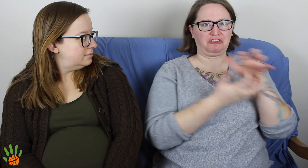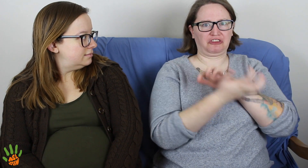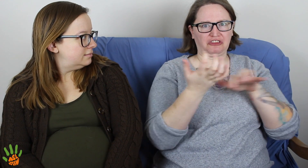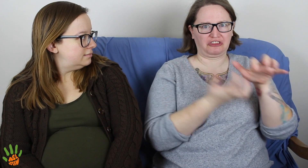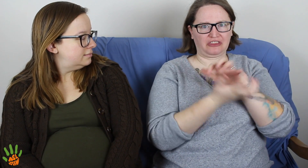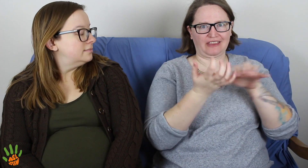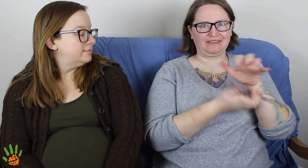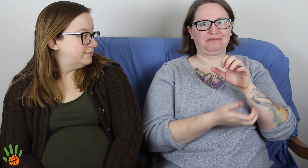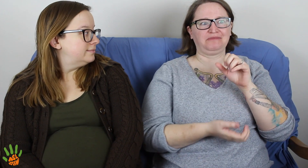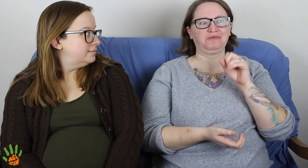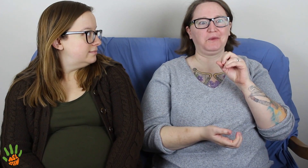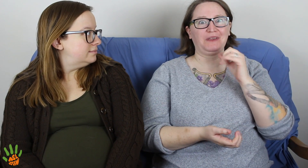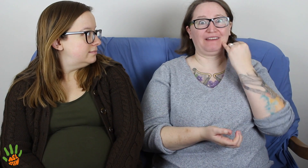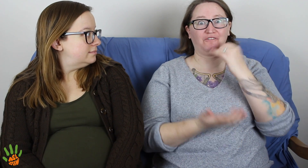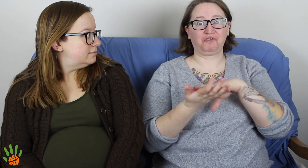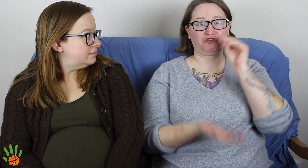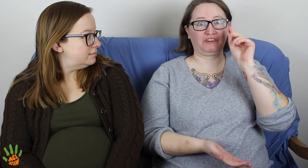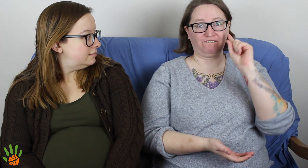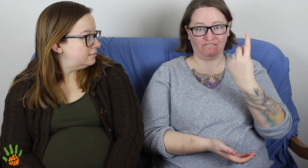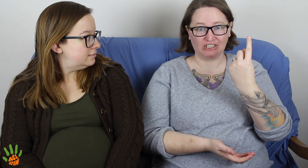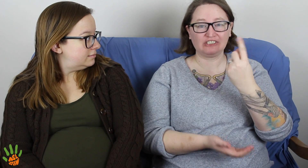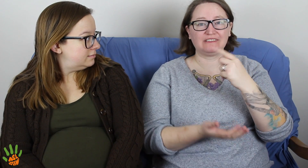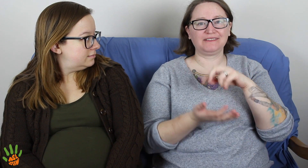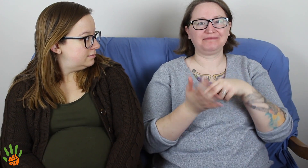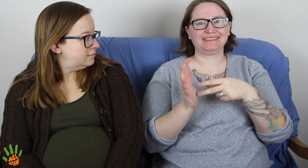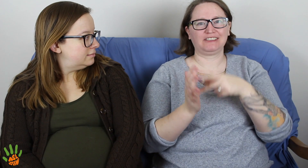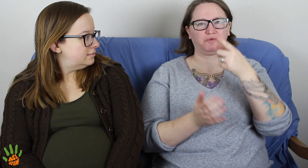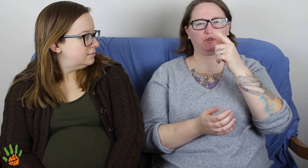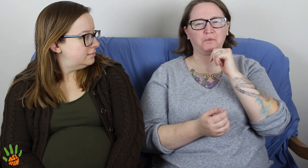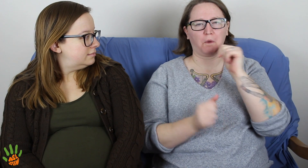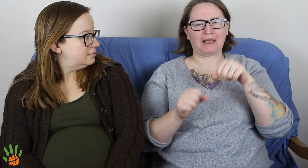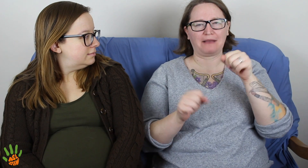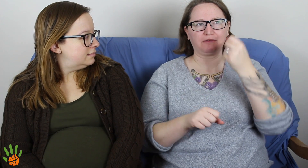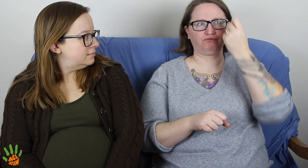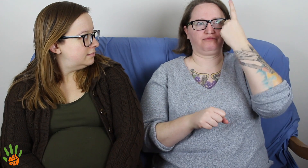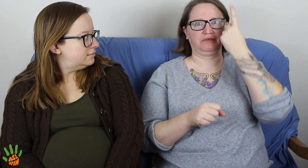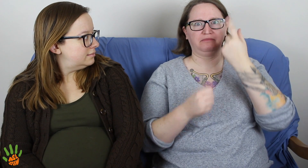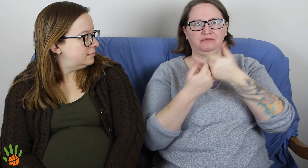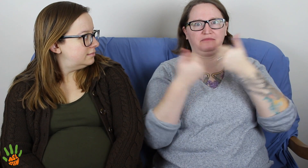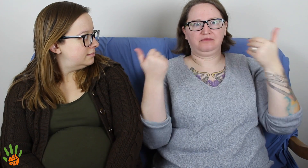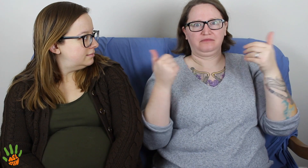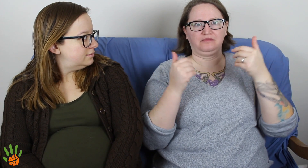and the English language and mixing them together. If you learn that first, that means you won't be able to